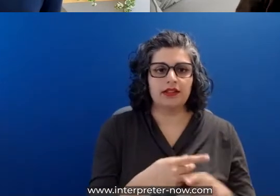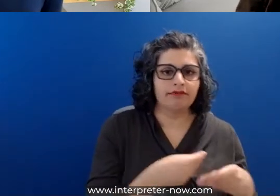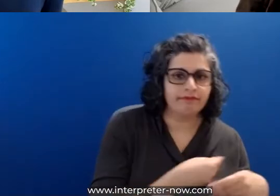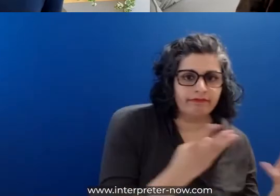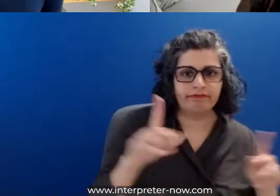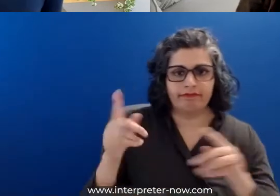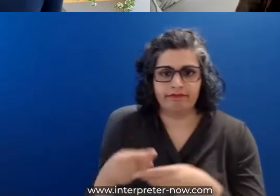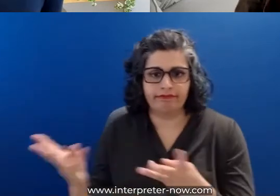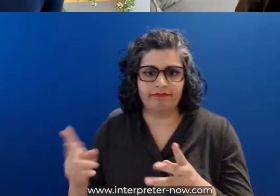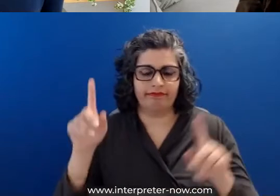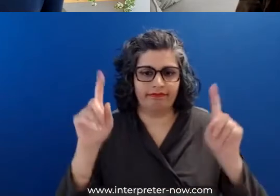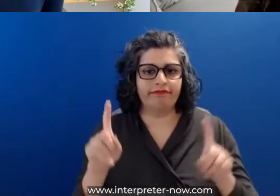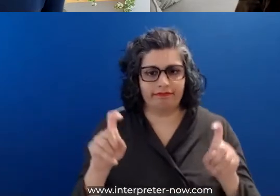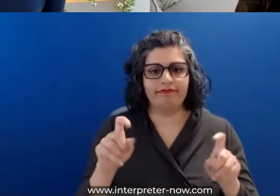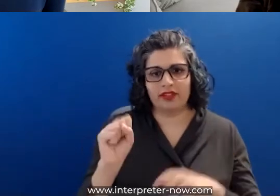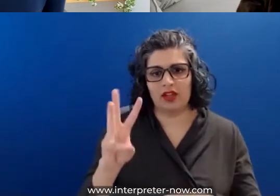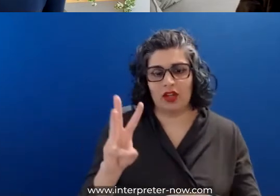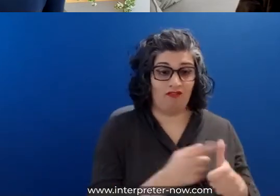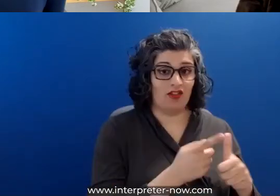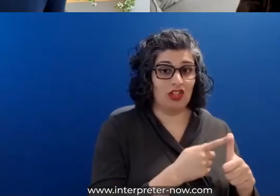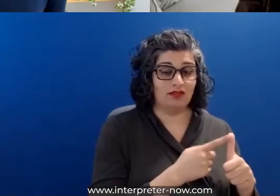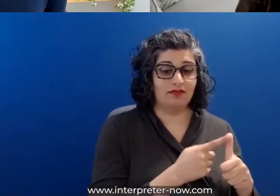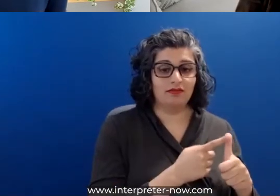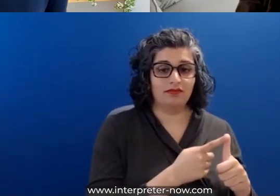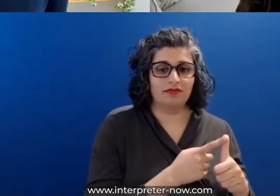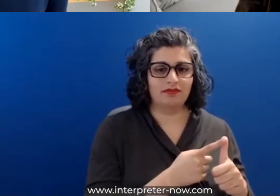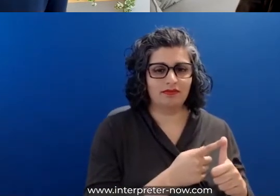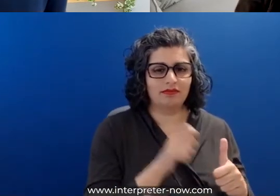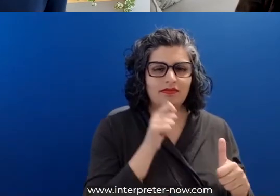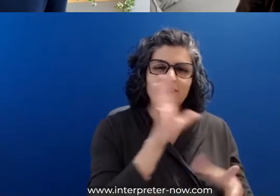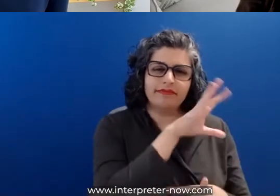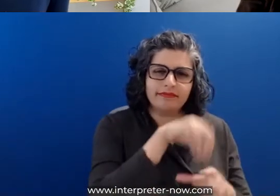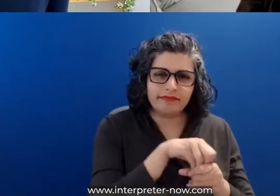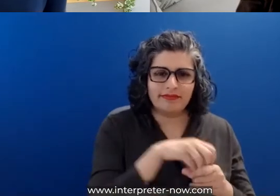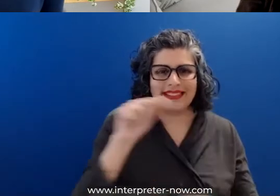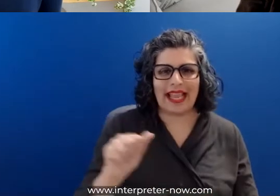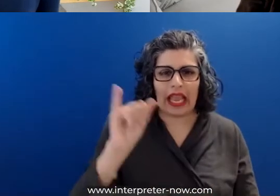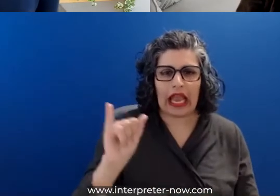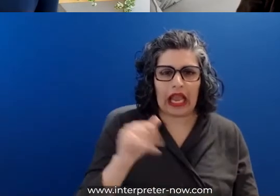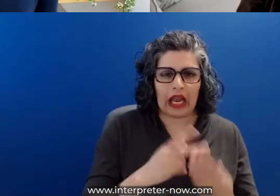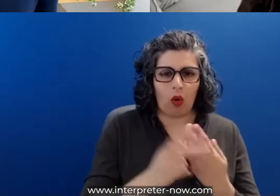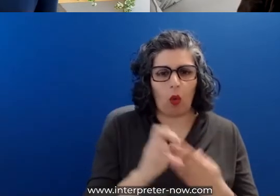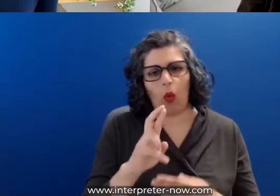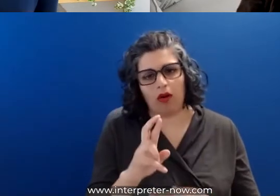quite creepy. The first one doesn't necessarily involve an AI programme or artificial intelligence,